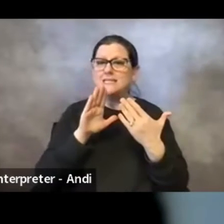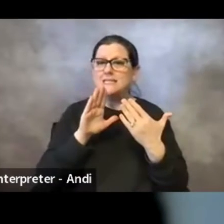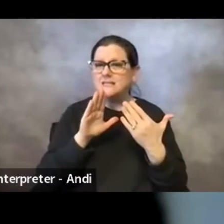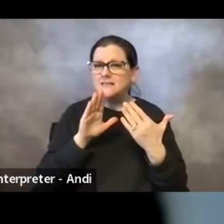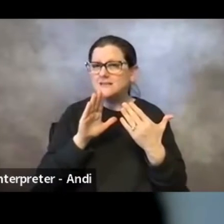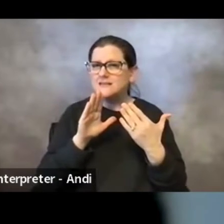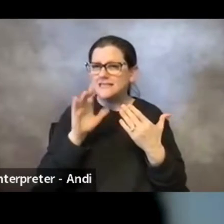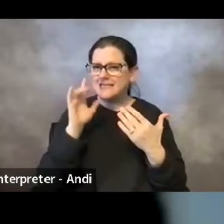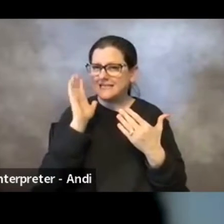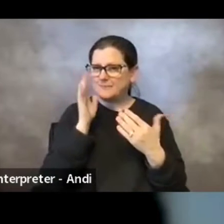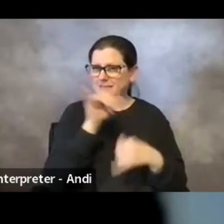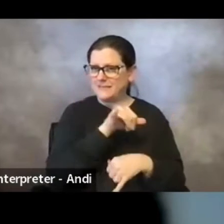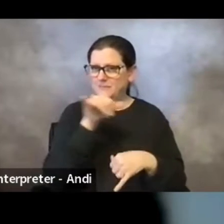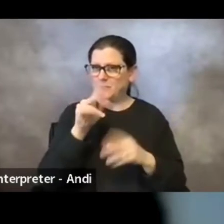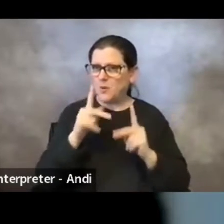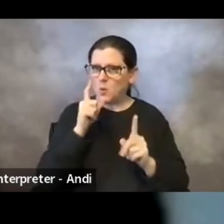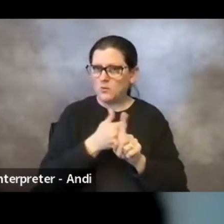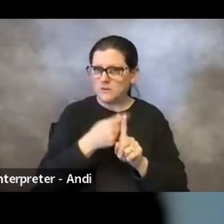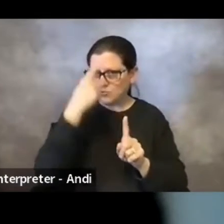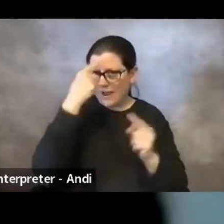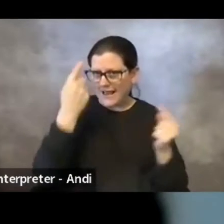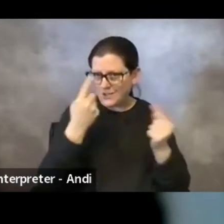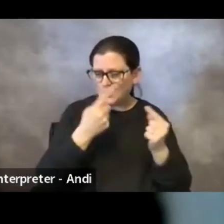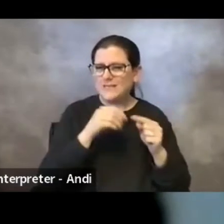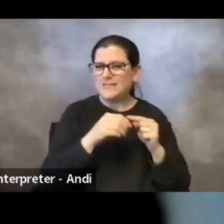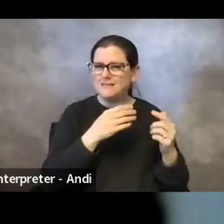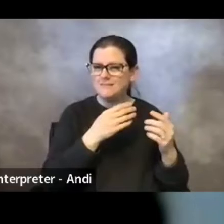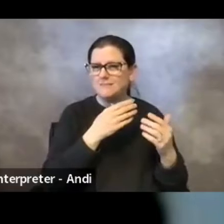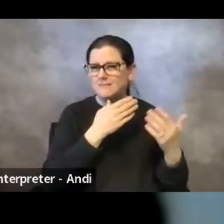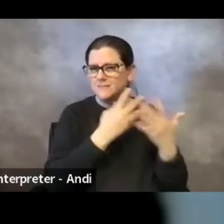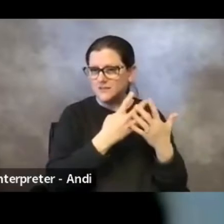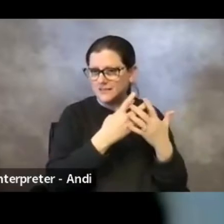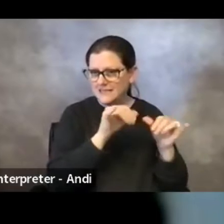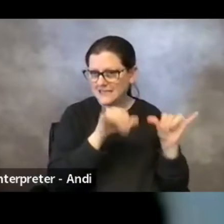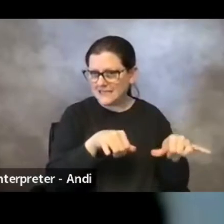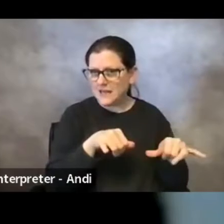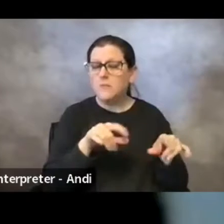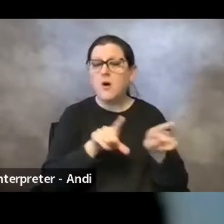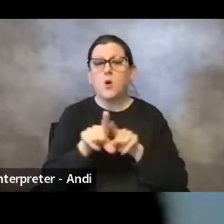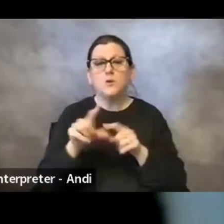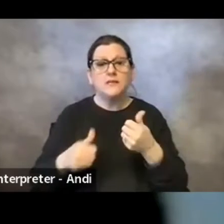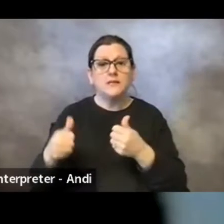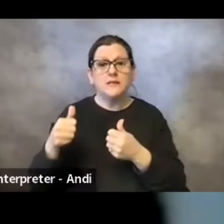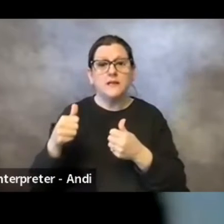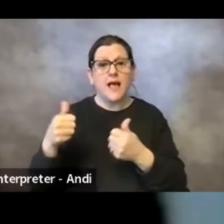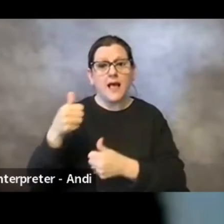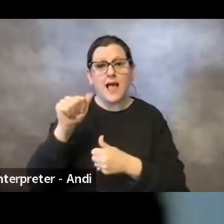people experiencing brain injury in the justice system. I will add that the Administration for Community Living along with HUD